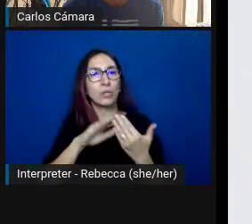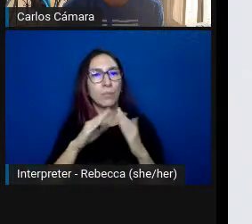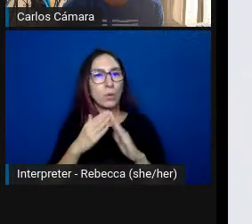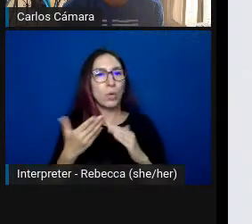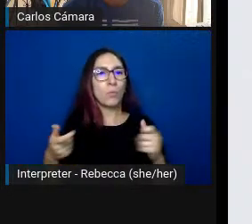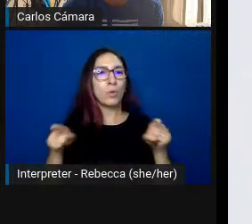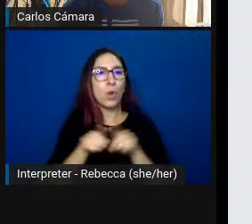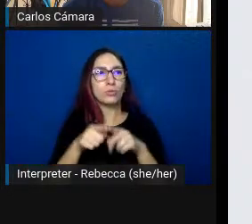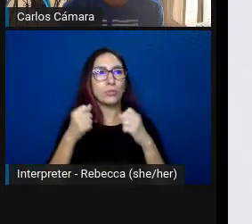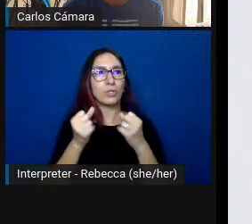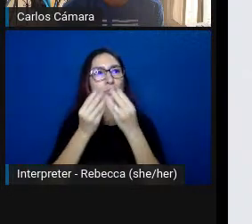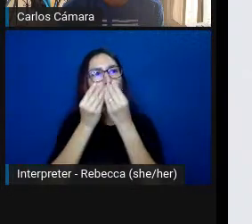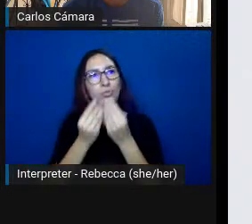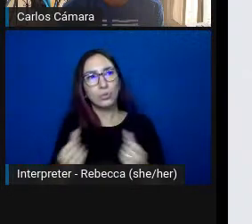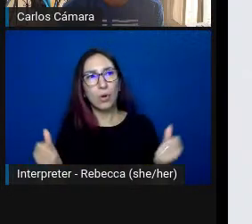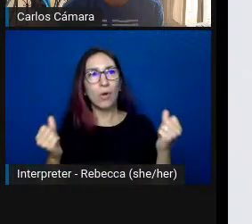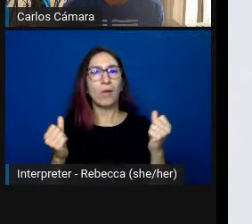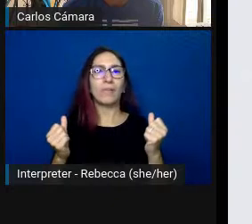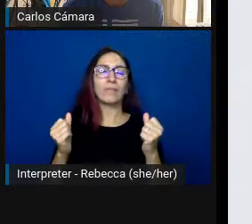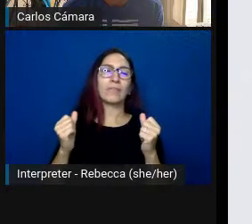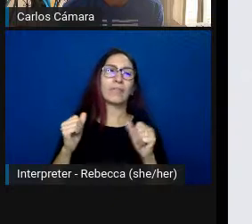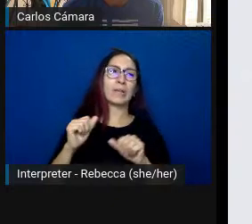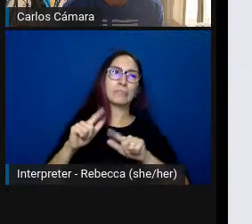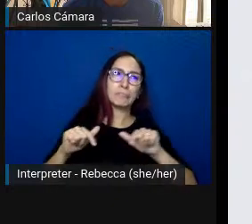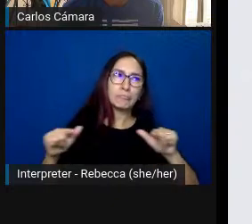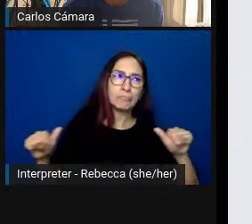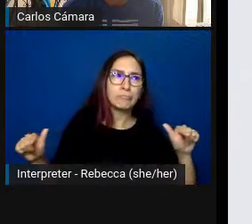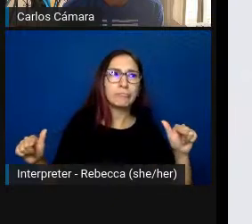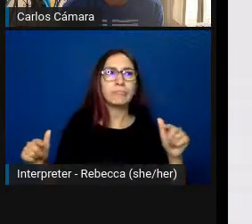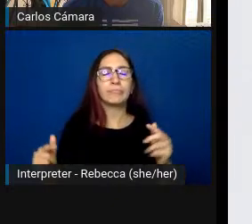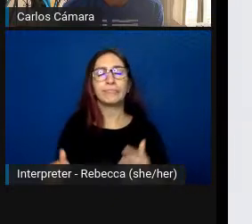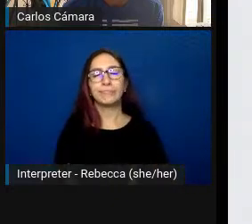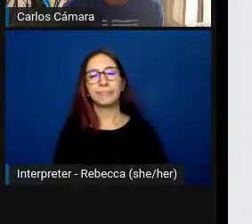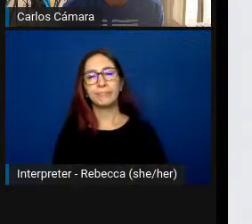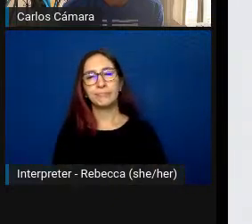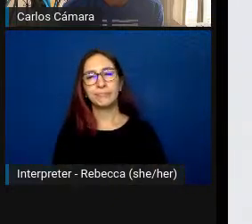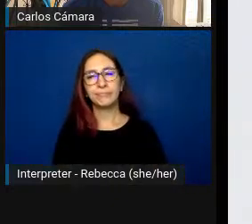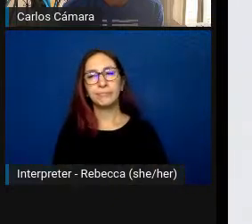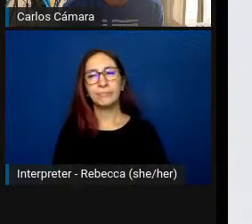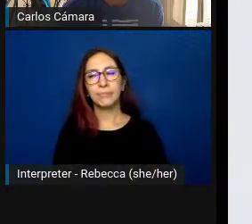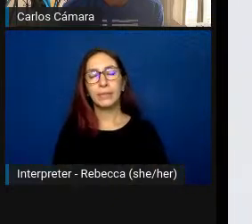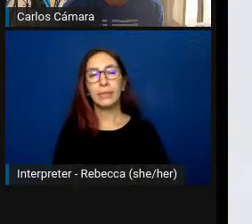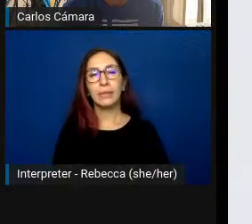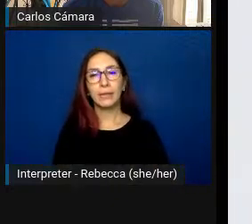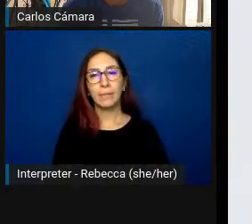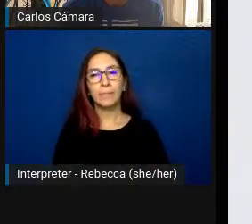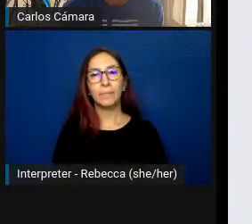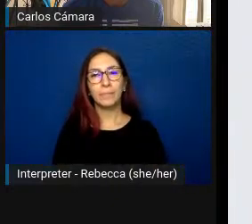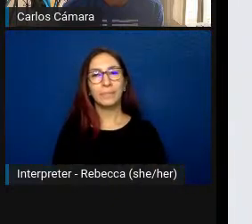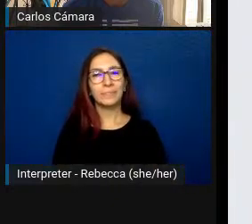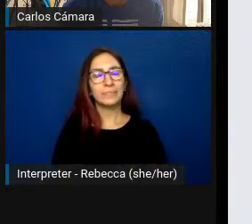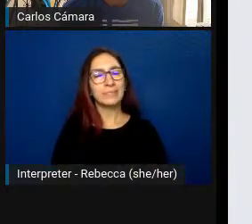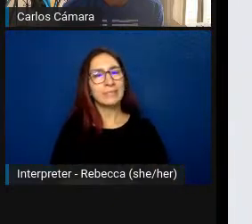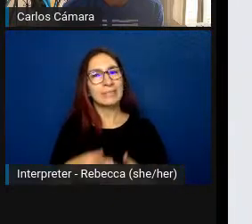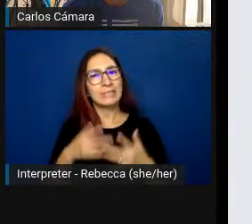In any community. We also have tried to solve issues